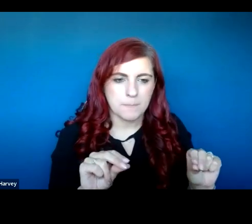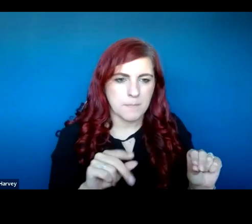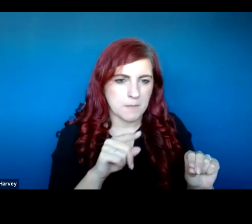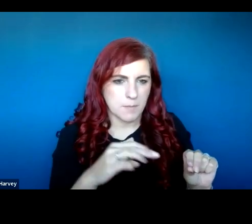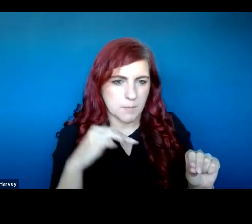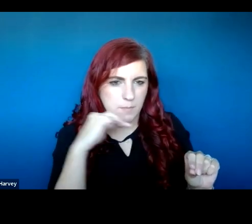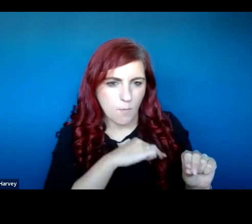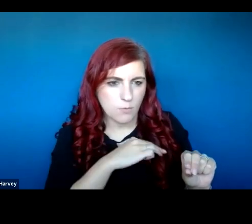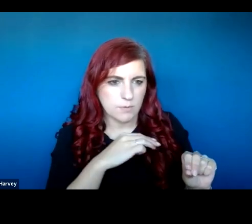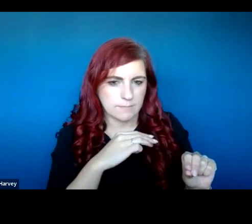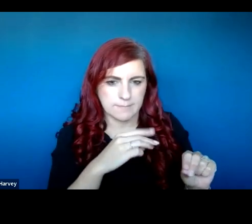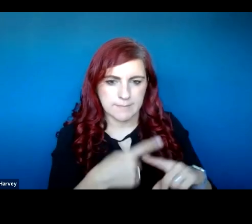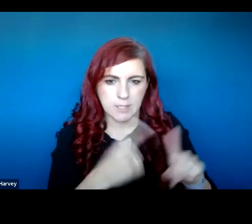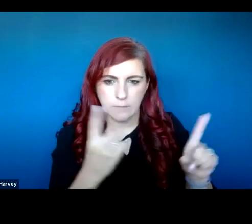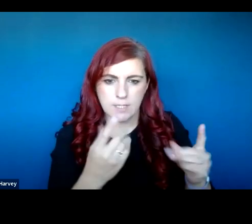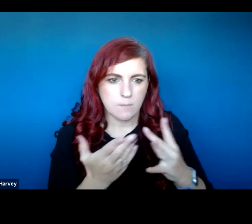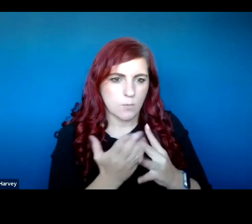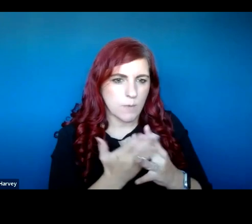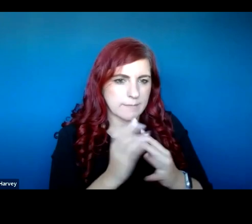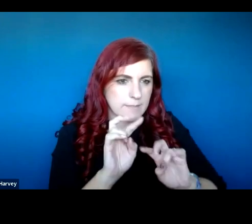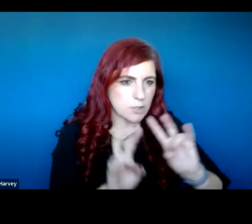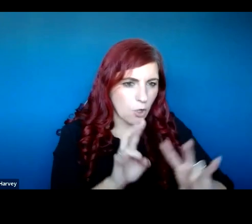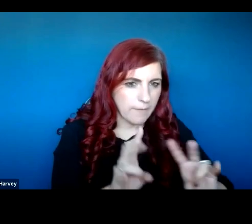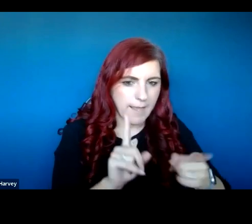survey respondents and the population.